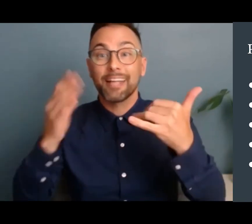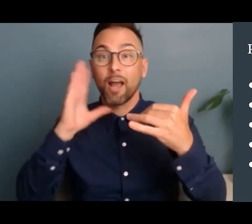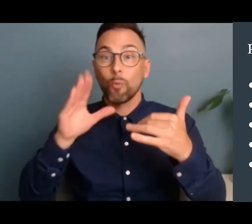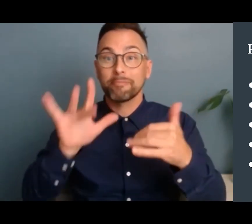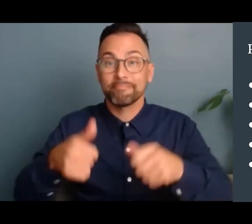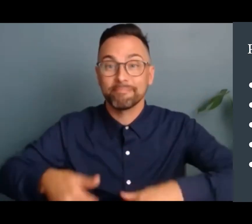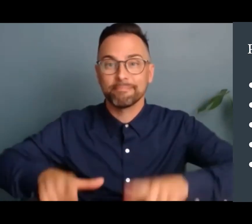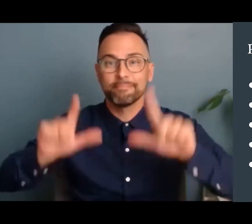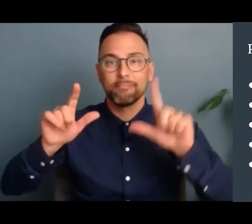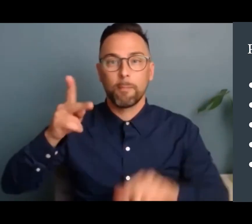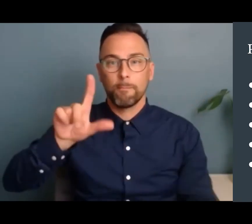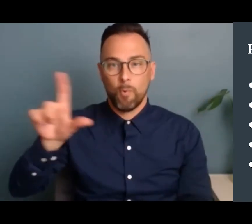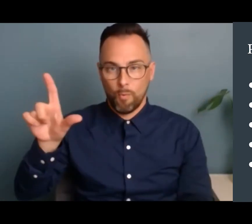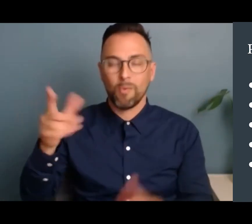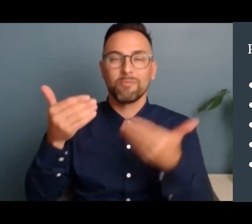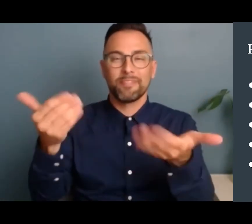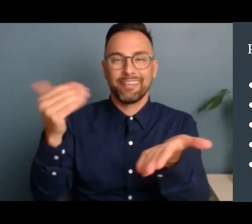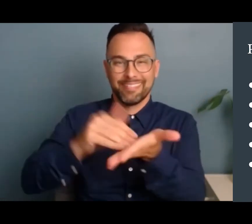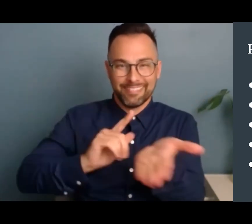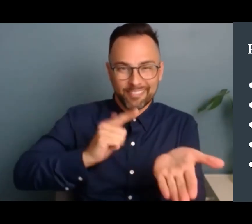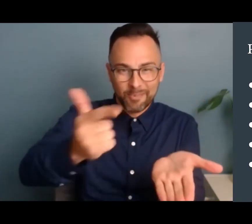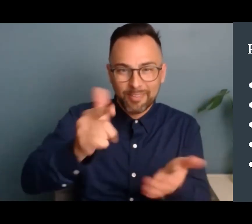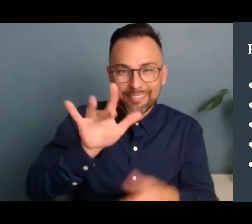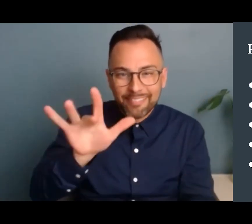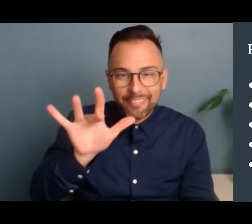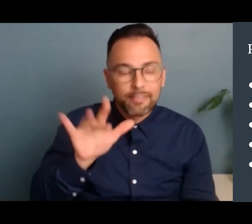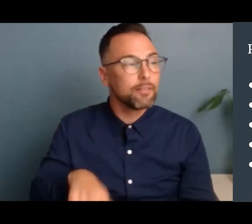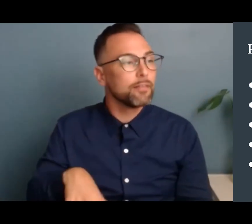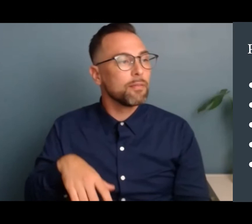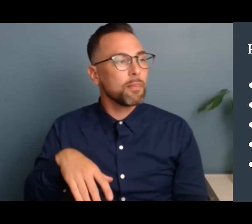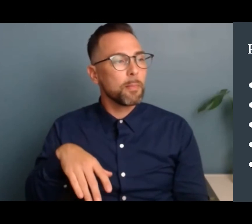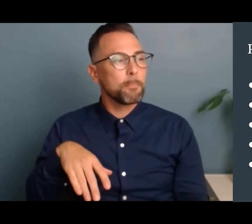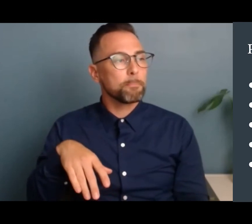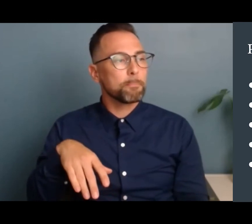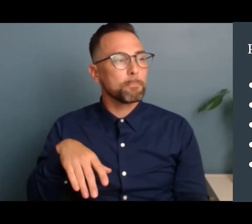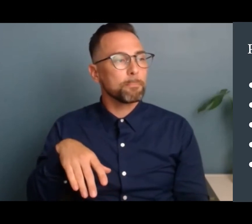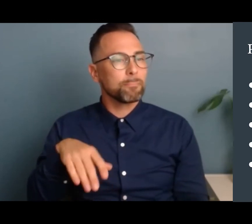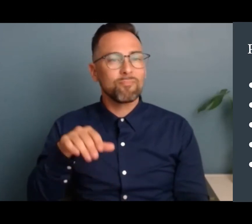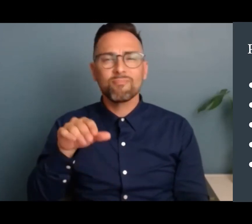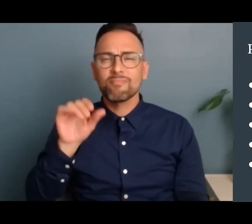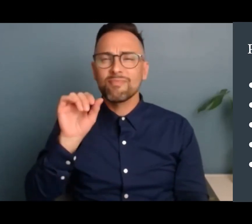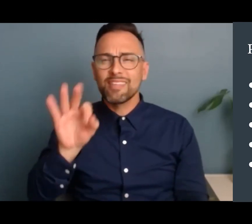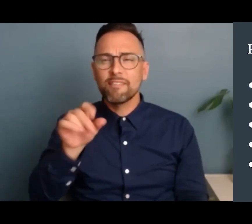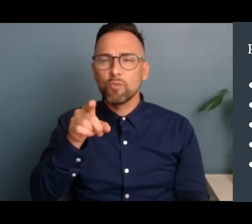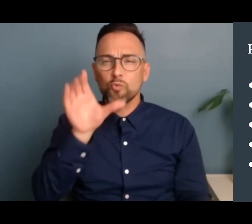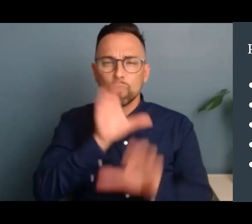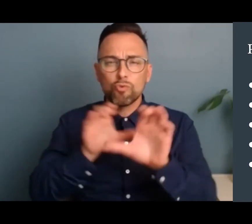You ought to see the poll on your screens now. Please go ahead and participate by indicating which you need the most support.